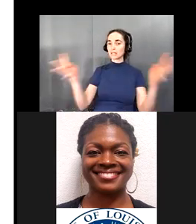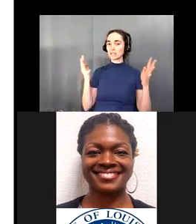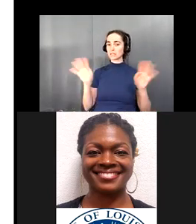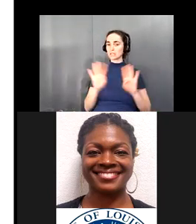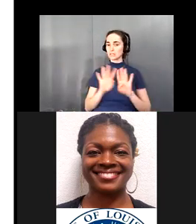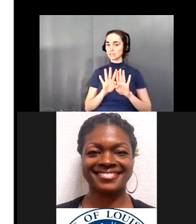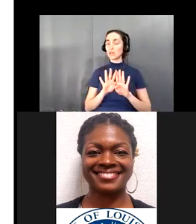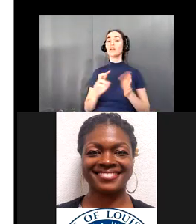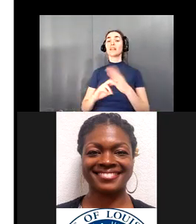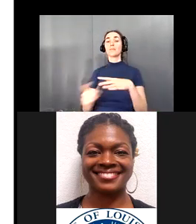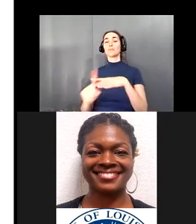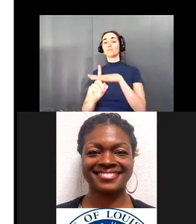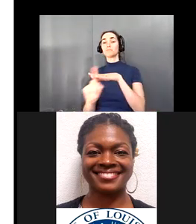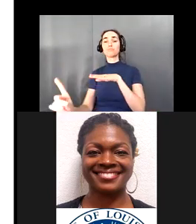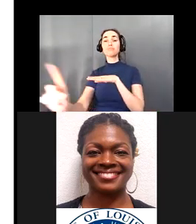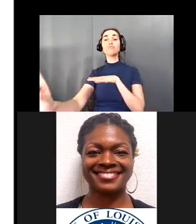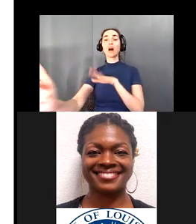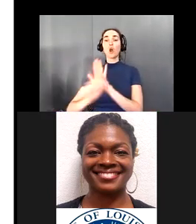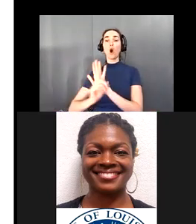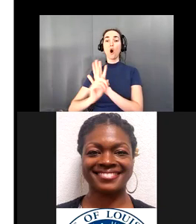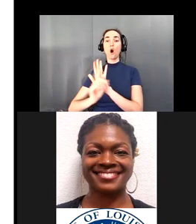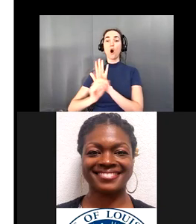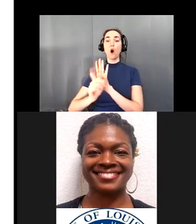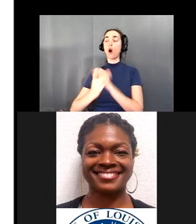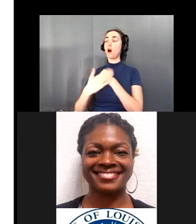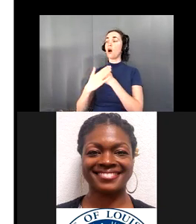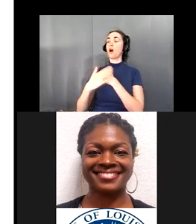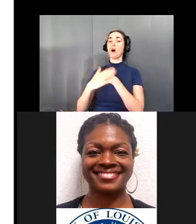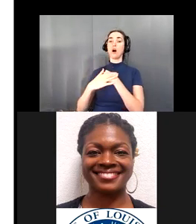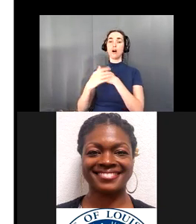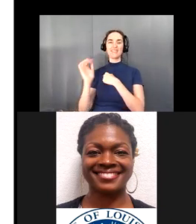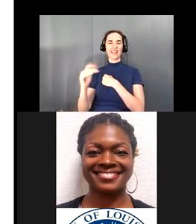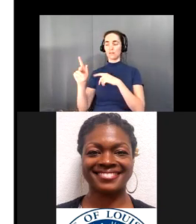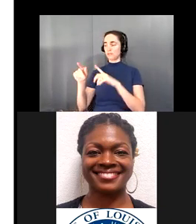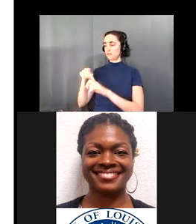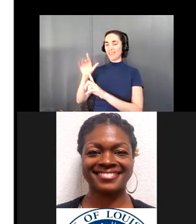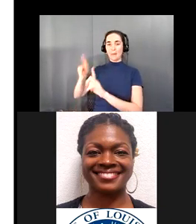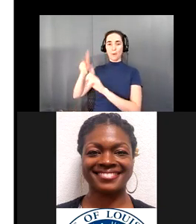alarm you are alert to rather to when somebody is out of the house or around your house,